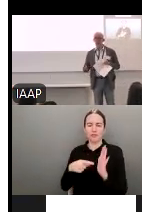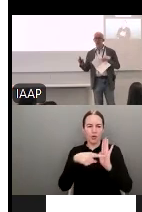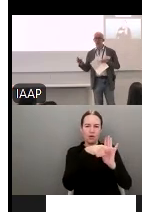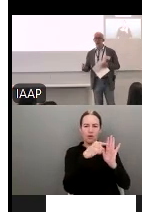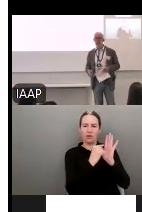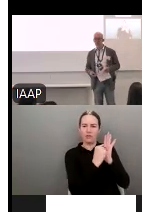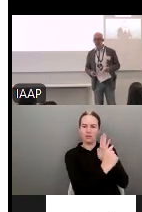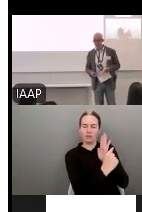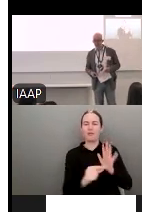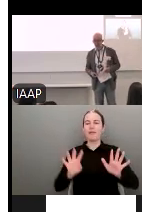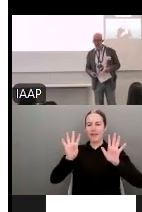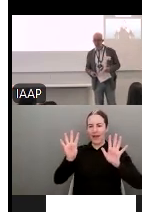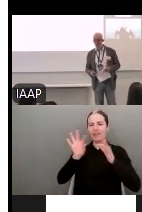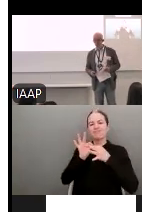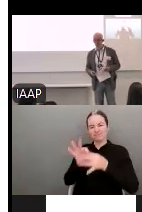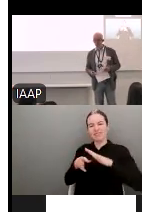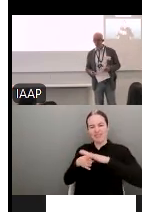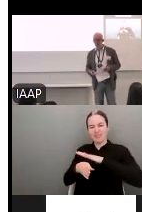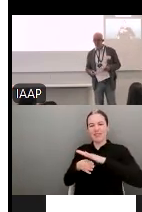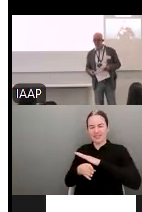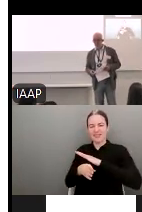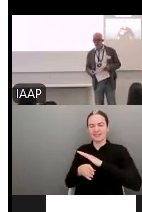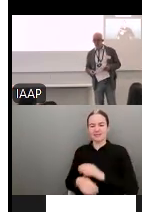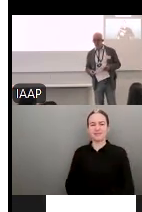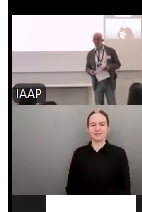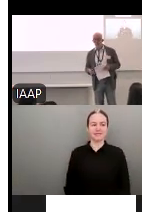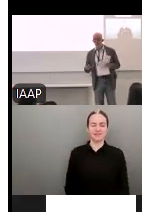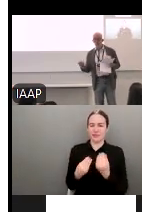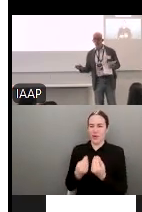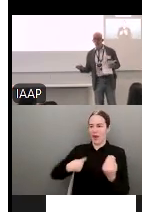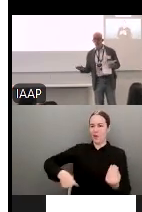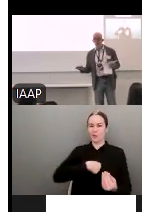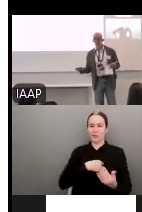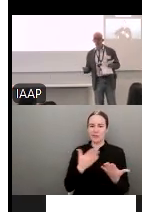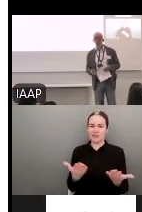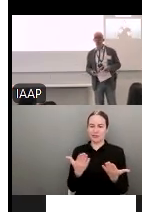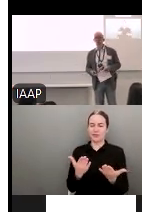about accessibility. So I'm afraid, please follow us.